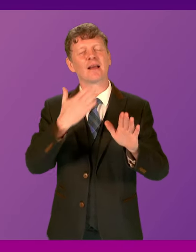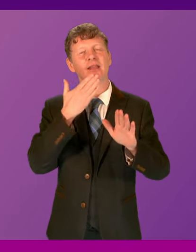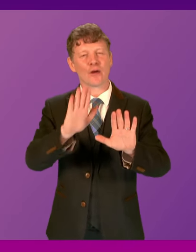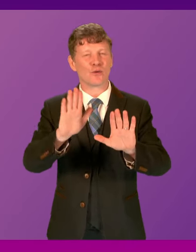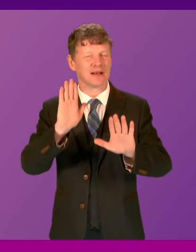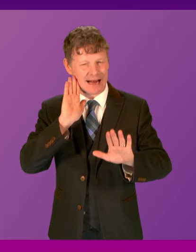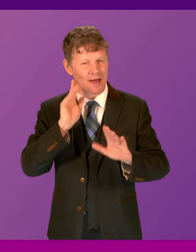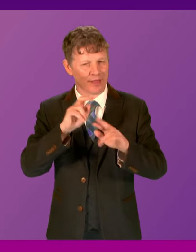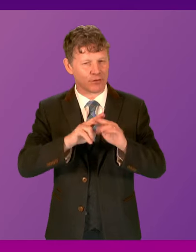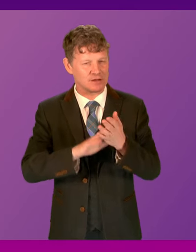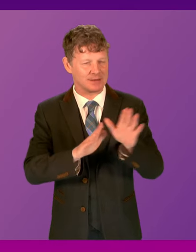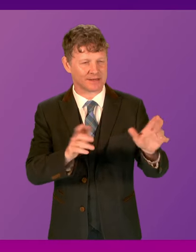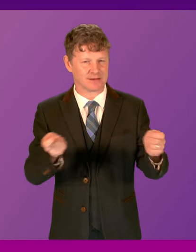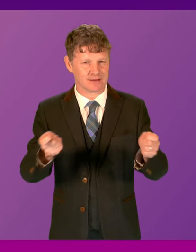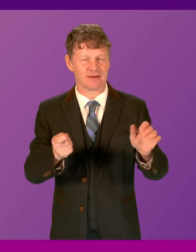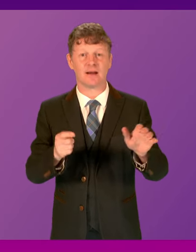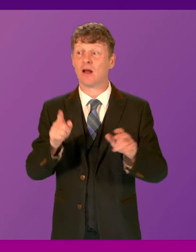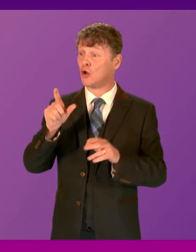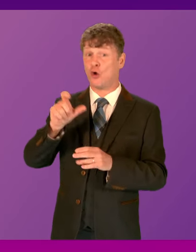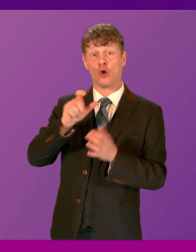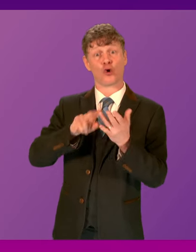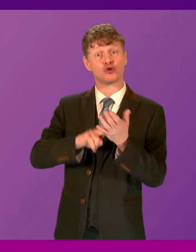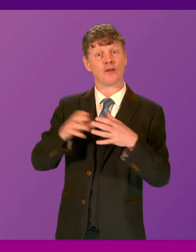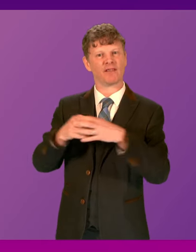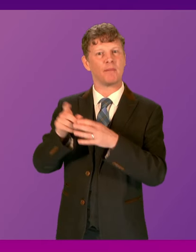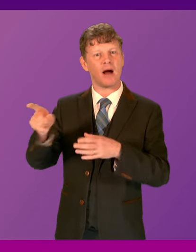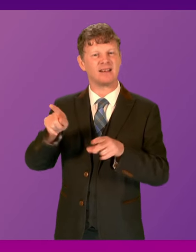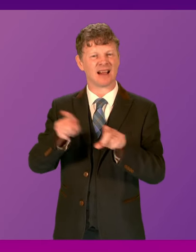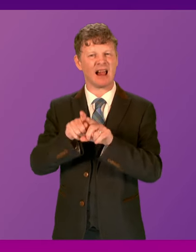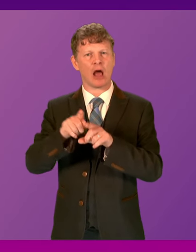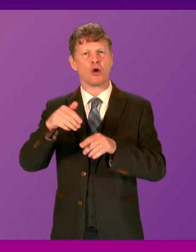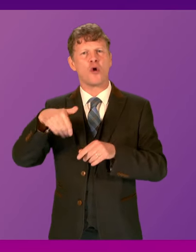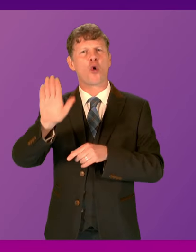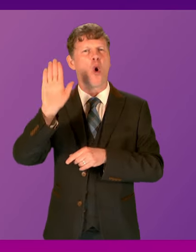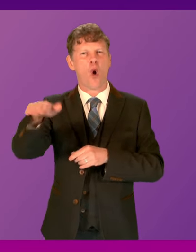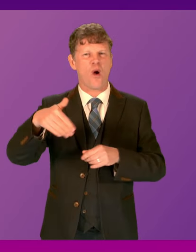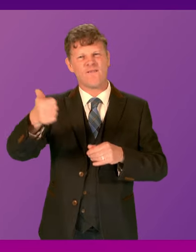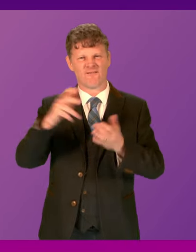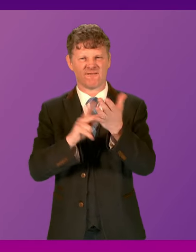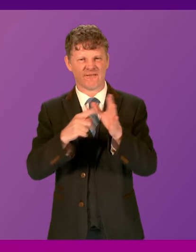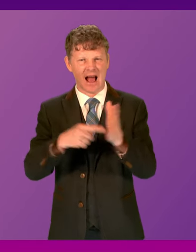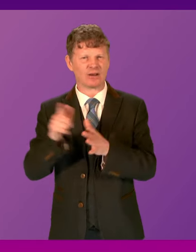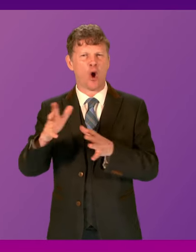The Conservative Party is the party of go-home vans, the party of the hostile environment,